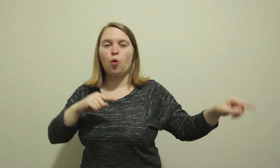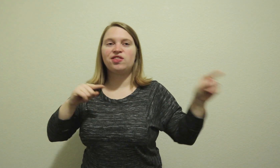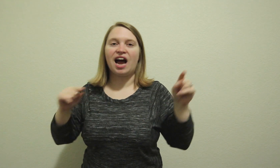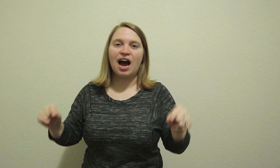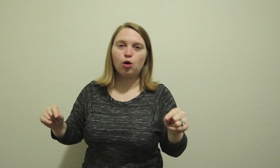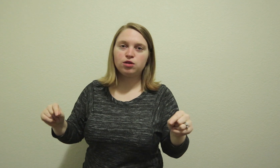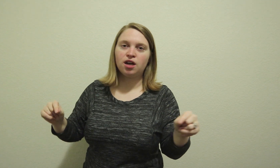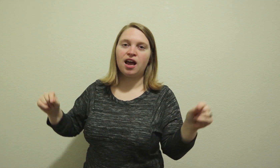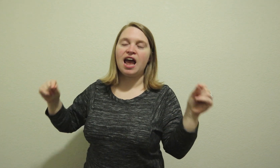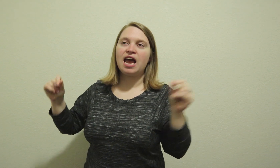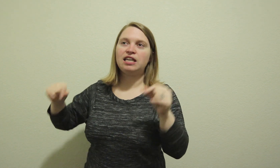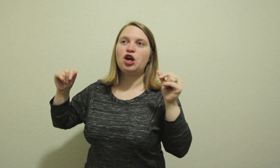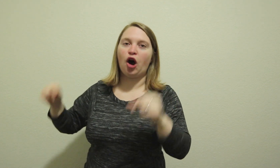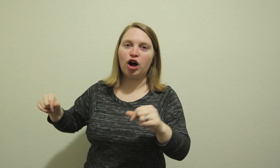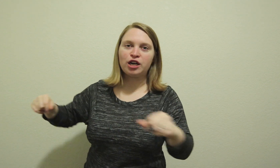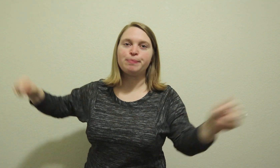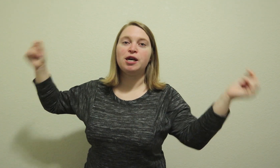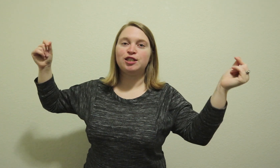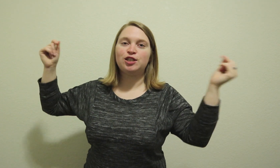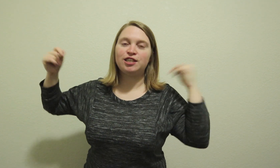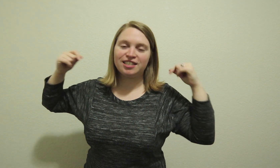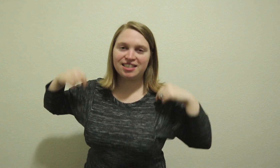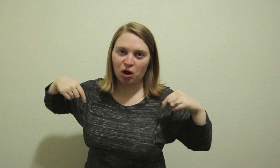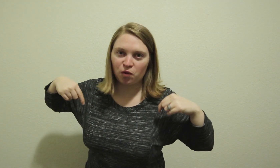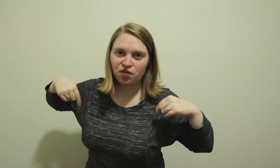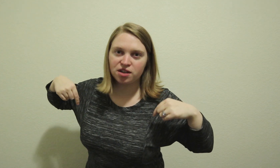without any harm to yourself